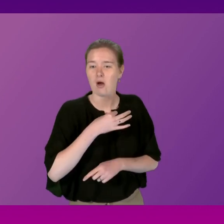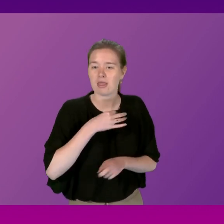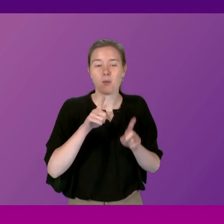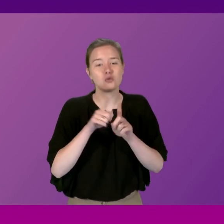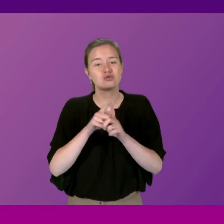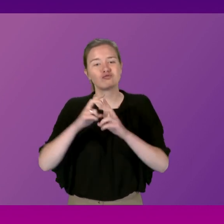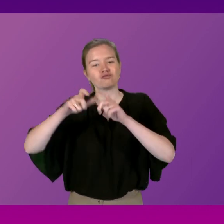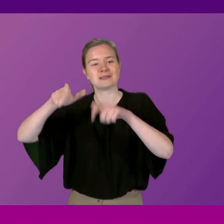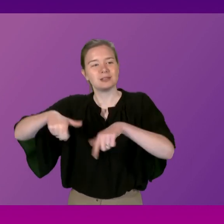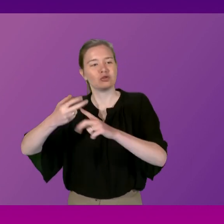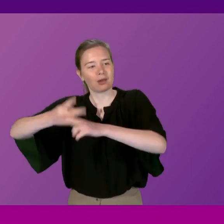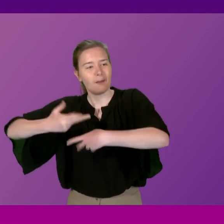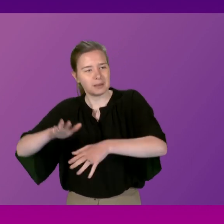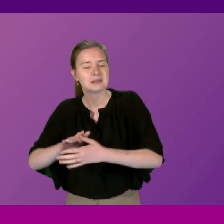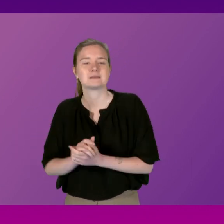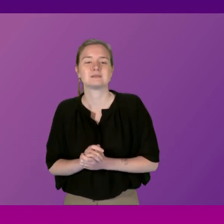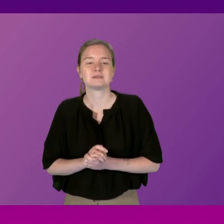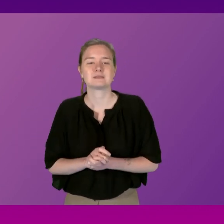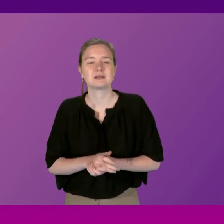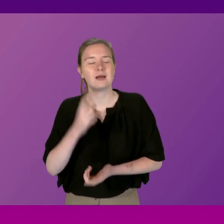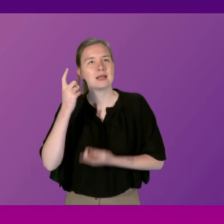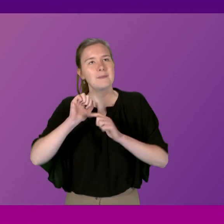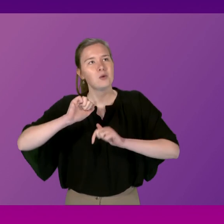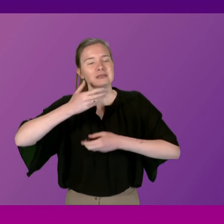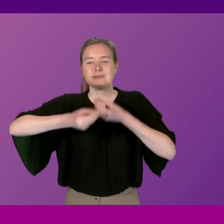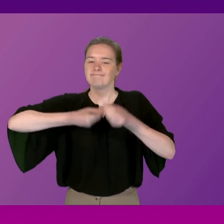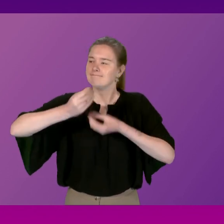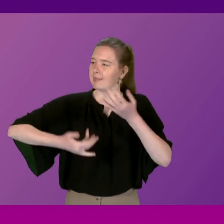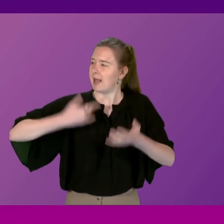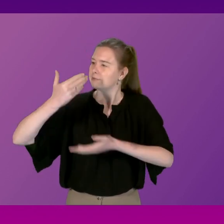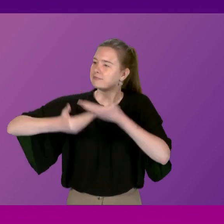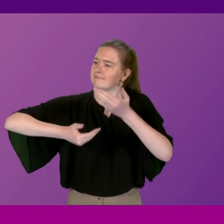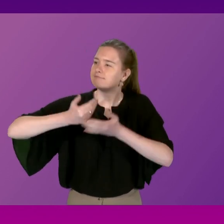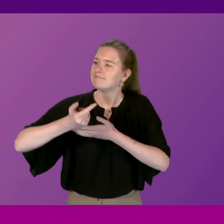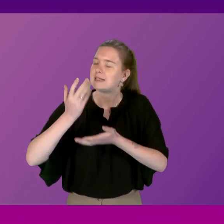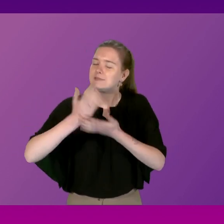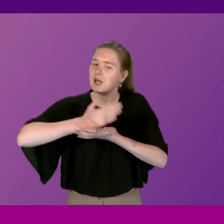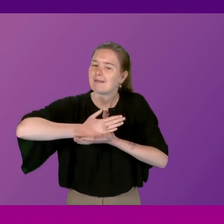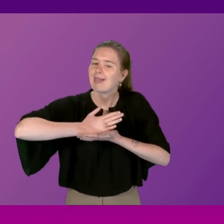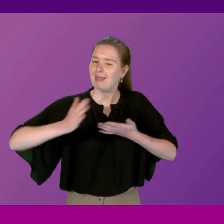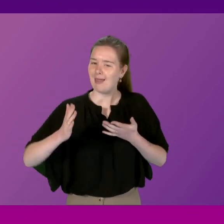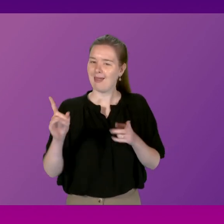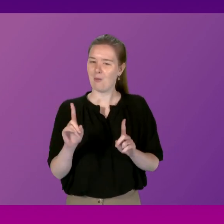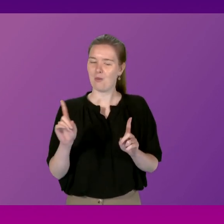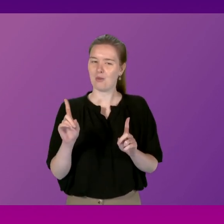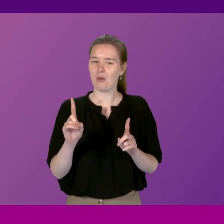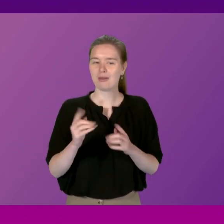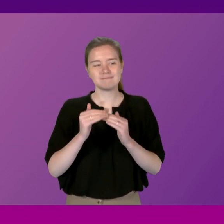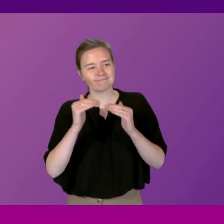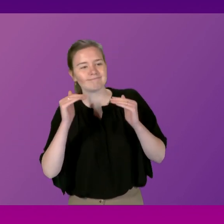When I look back on the narrative of my uncle’s life, it is very clear that, in his particular